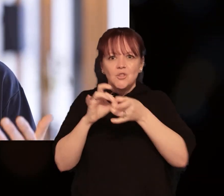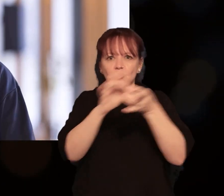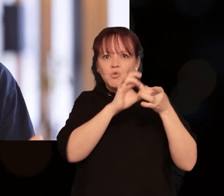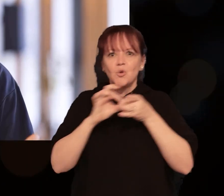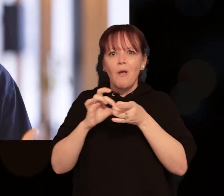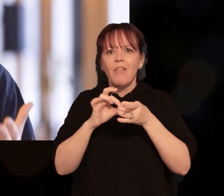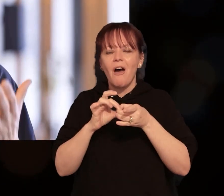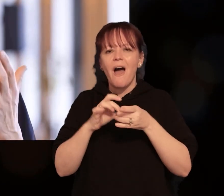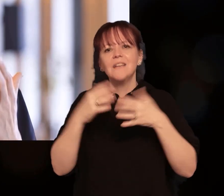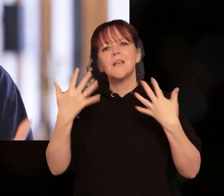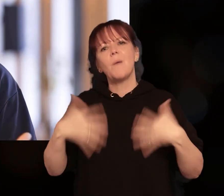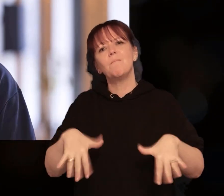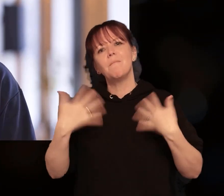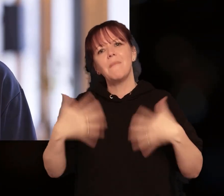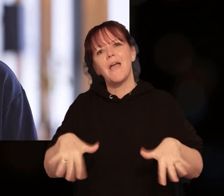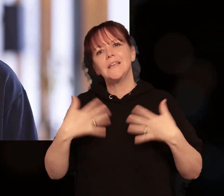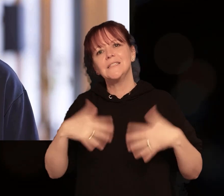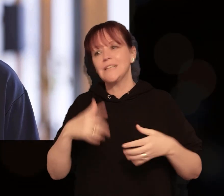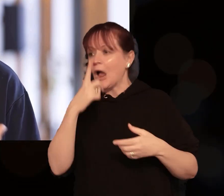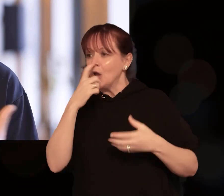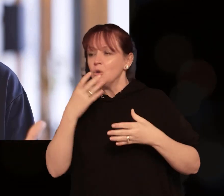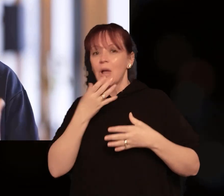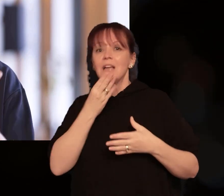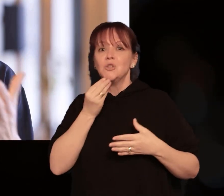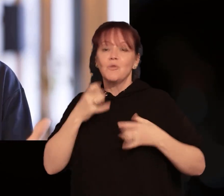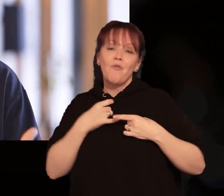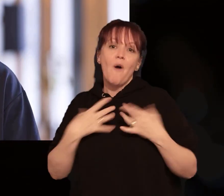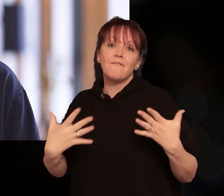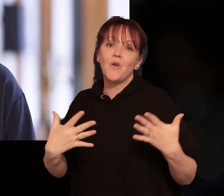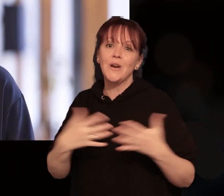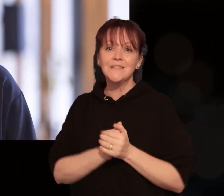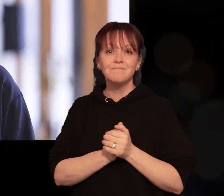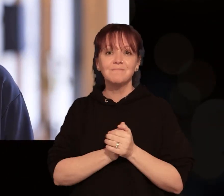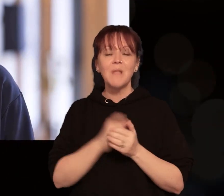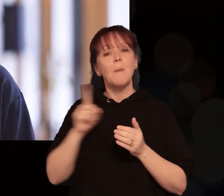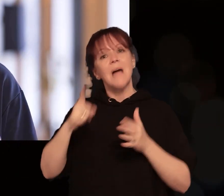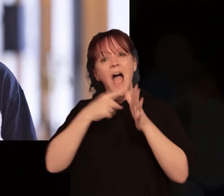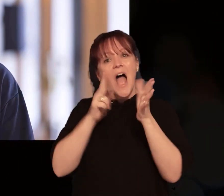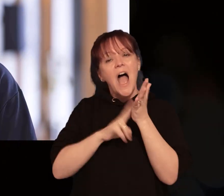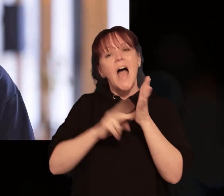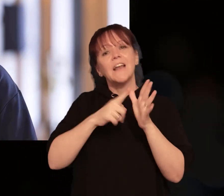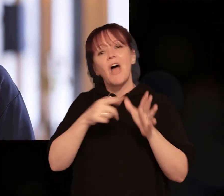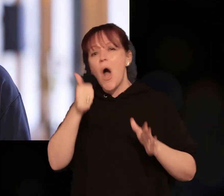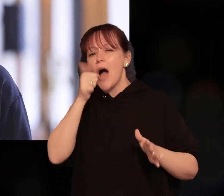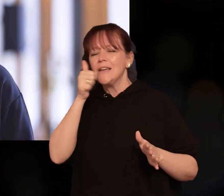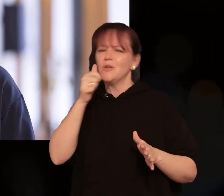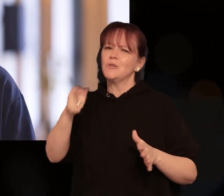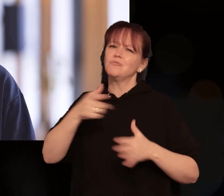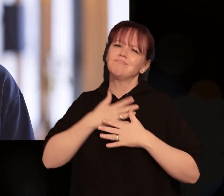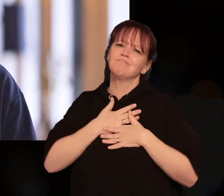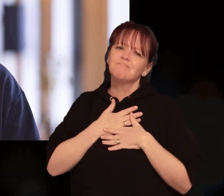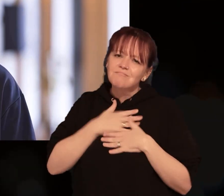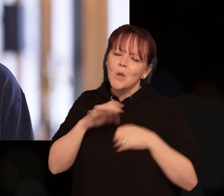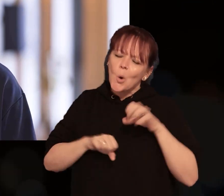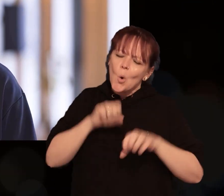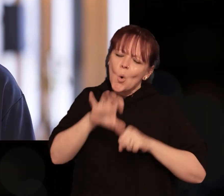So Anna, I know this was a labor of love from you and everyone involved with you, so huge congratulations, I take my hat off to you